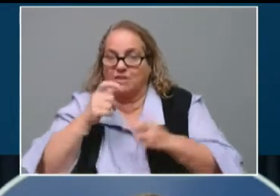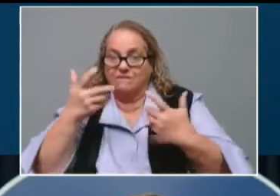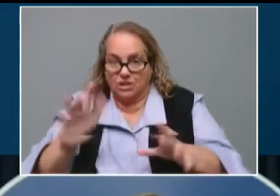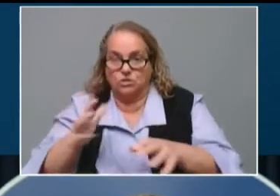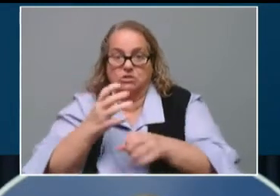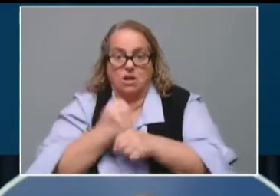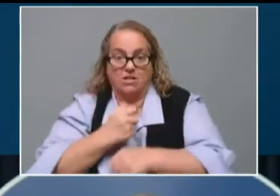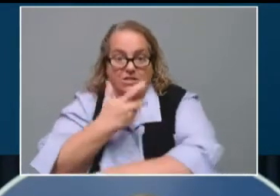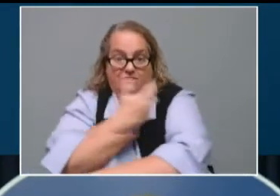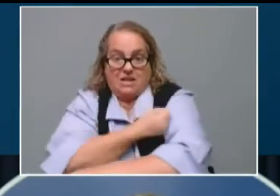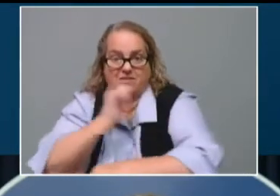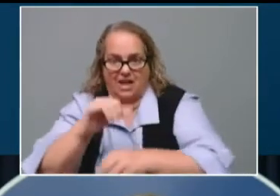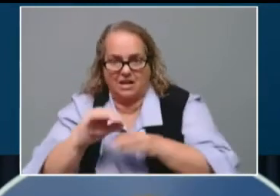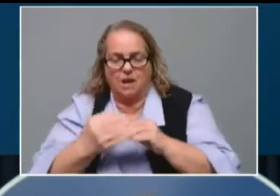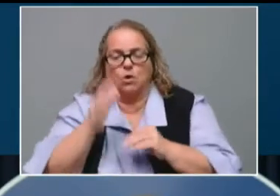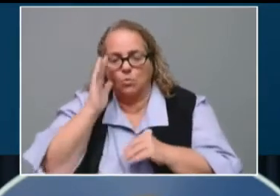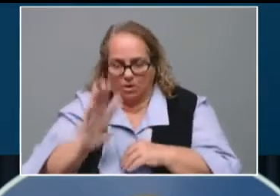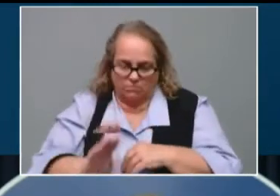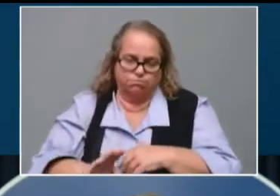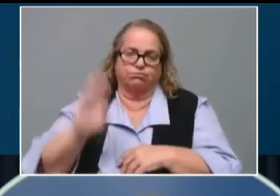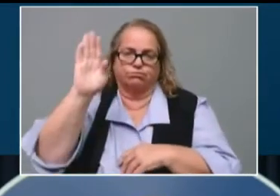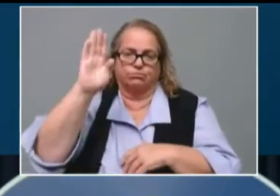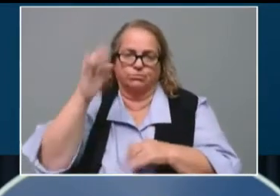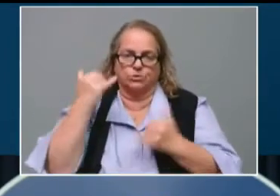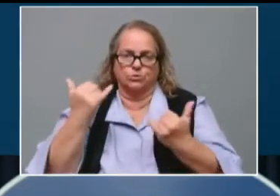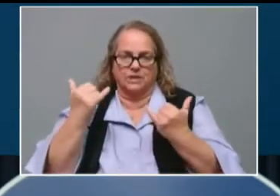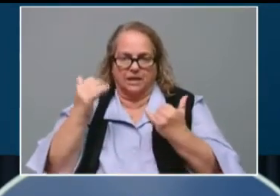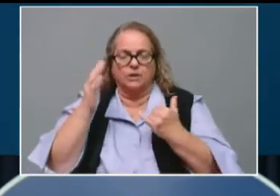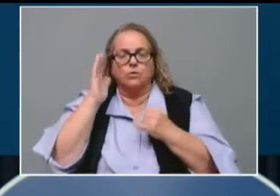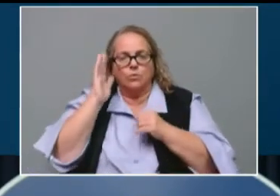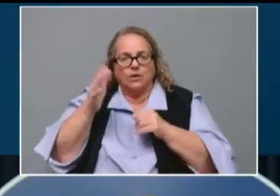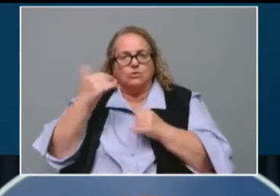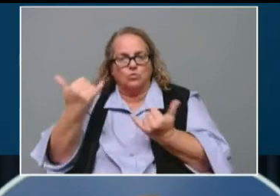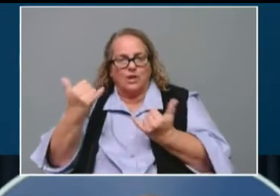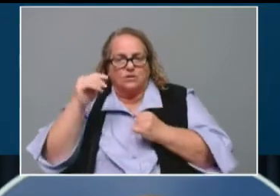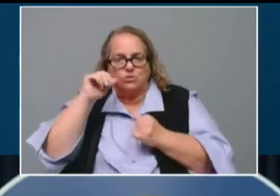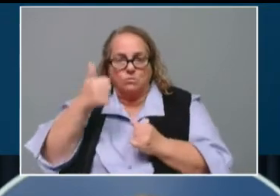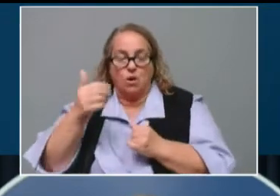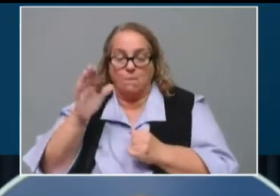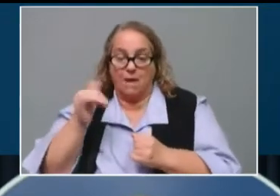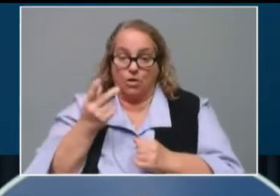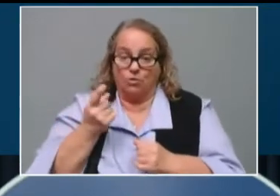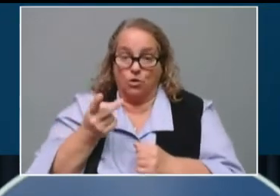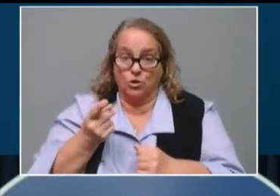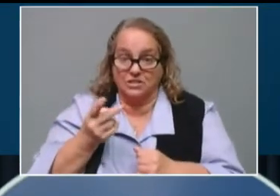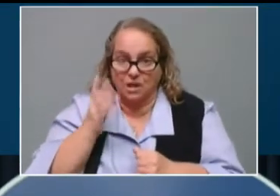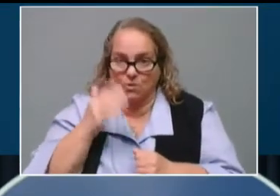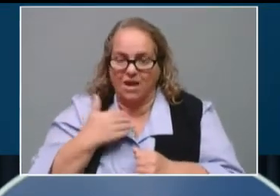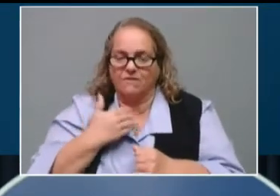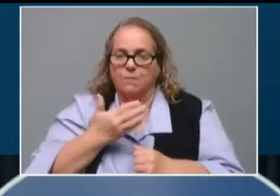way up today and tomorrow. So by thursday we'll have an idea of of how